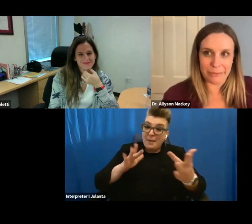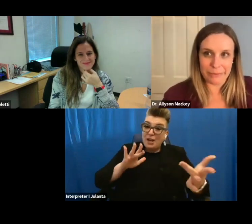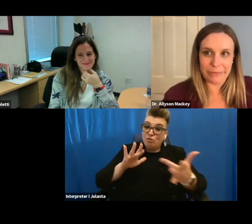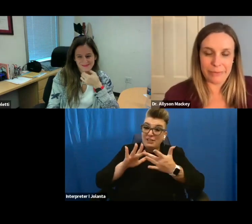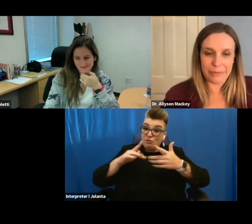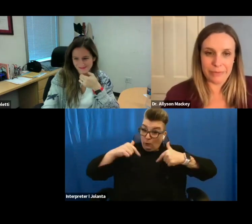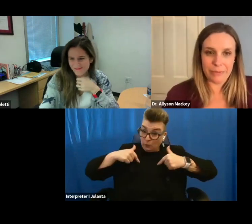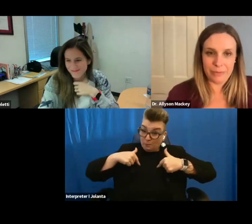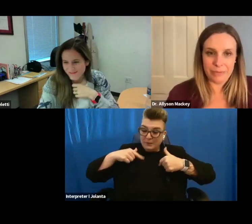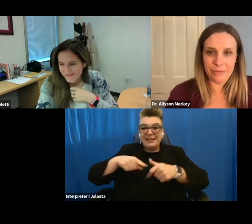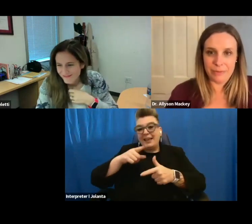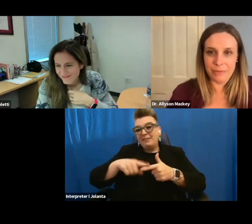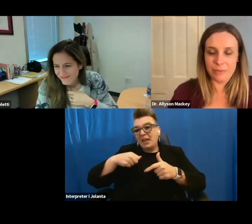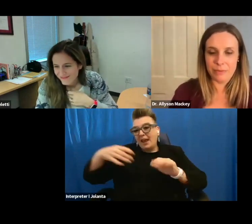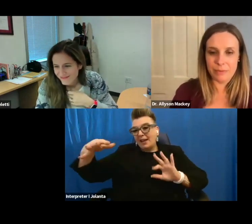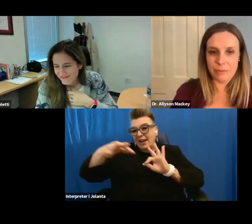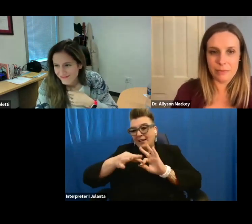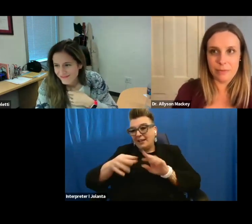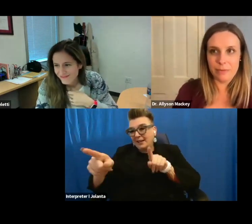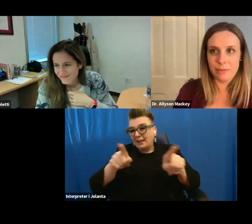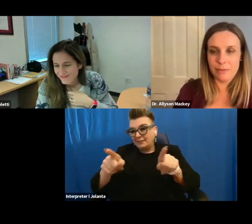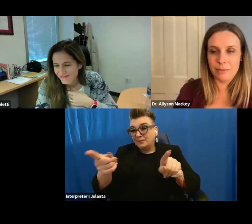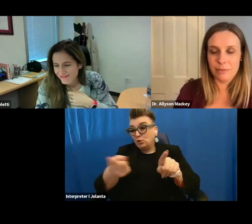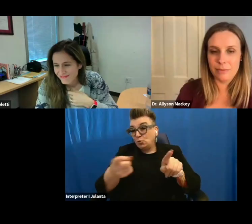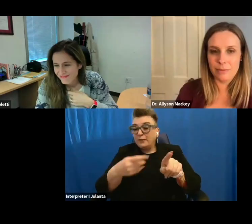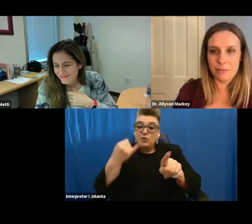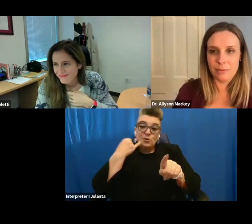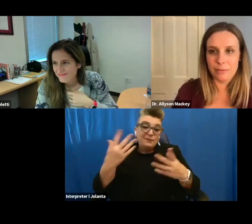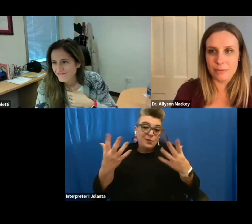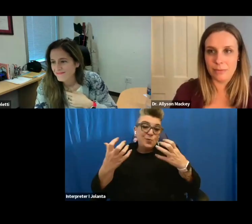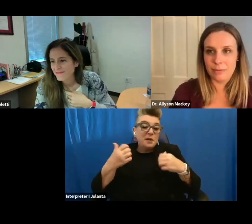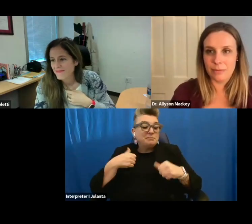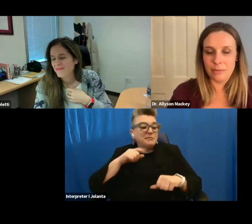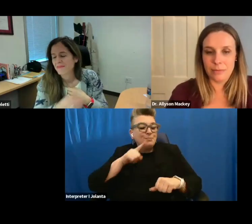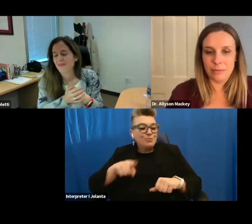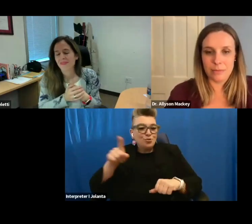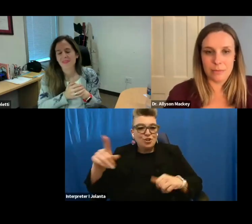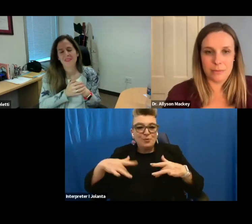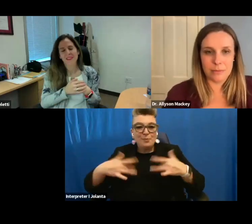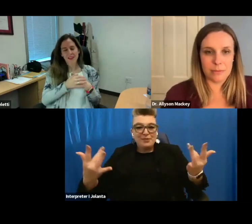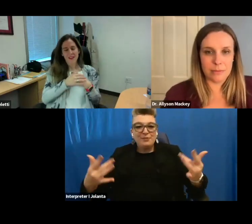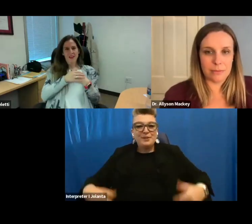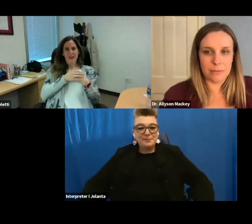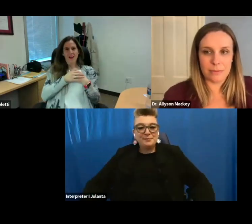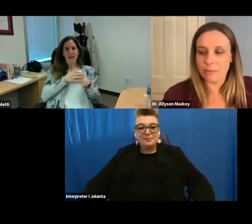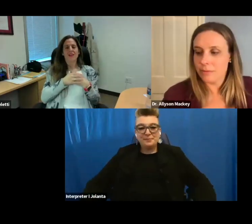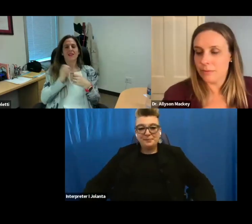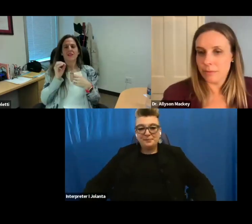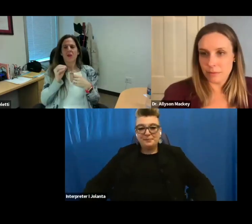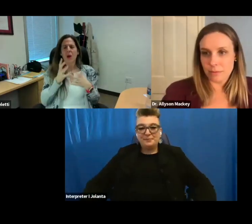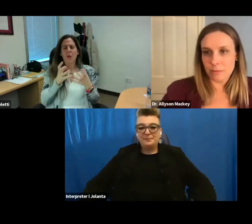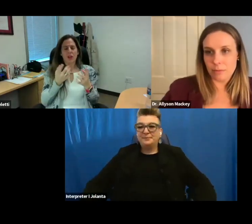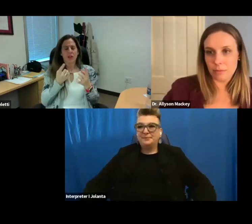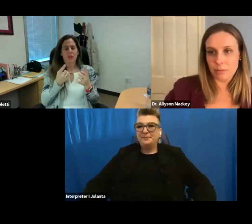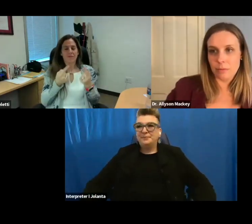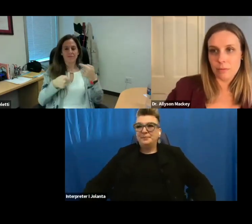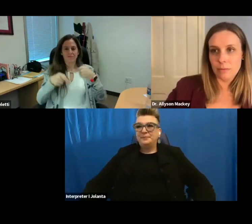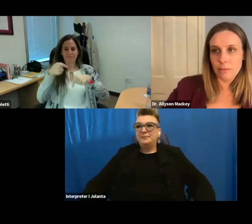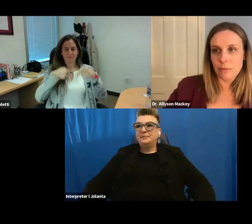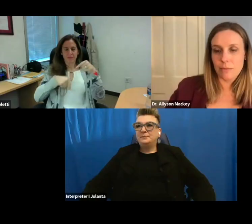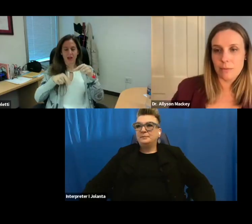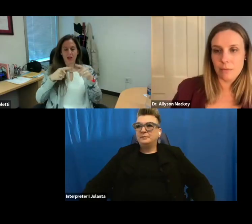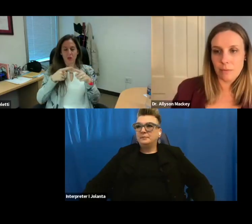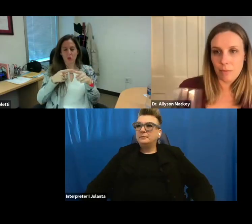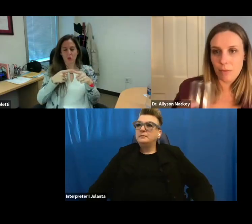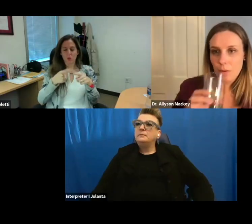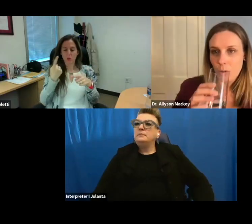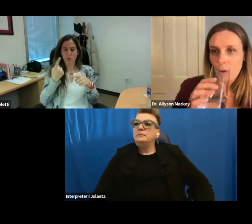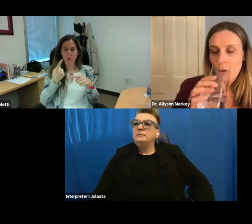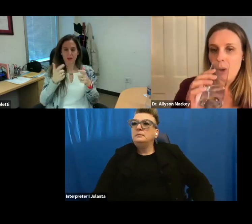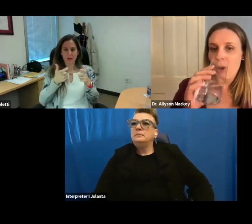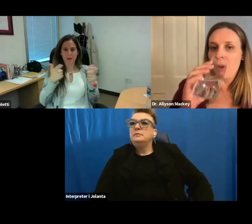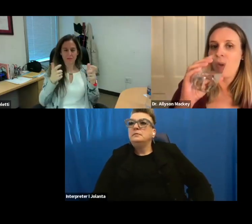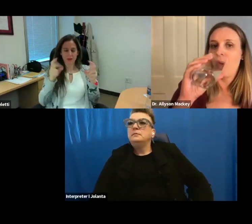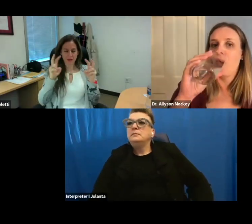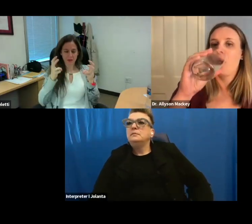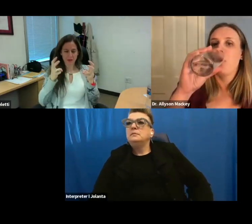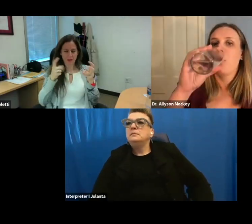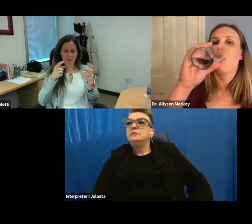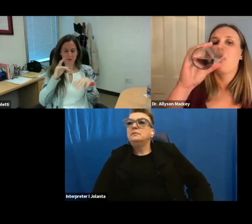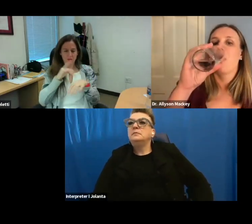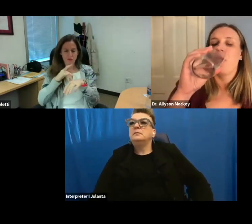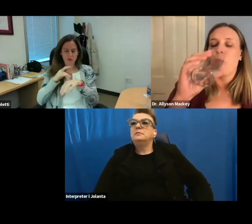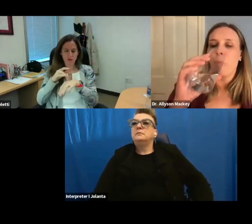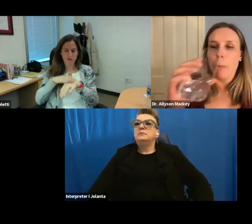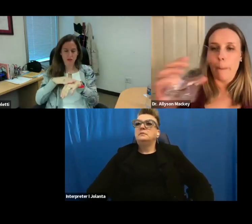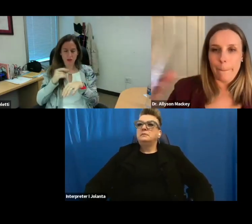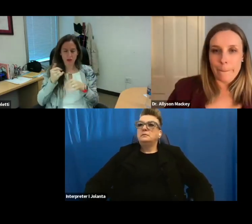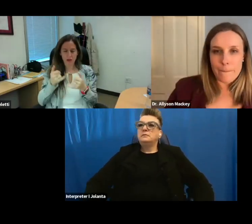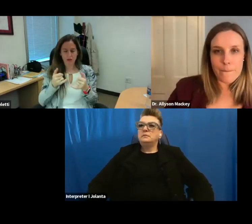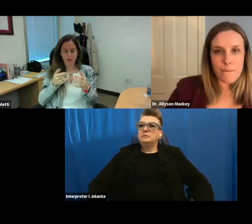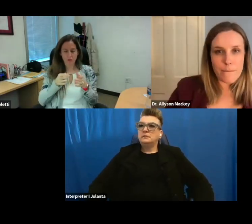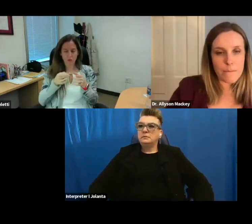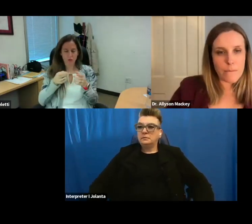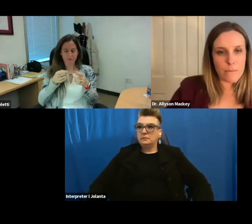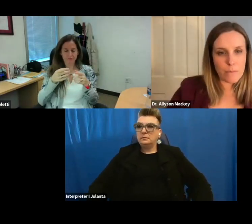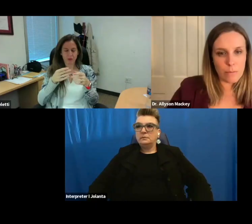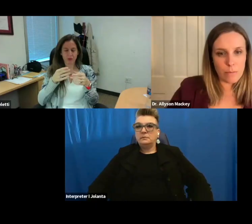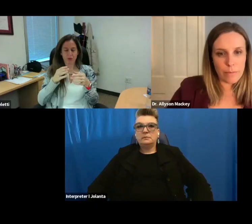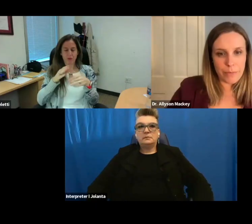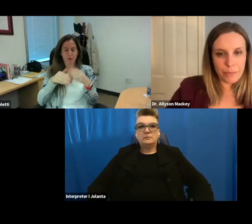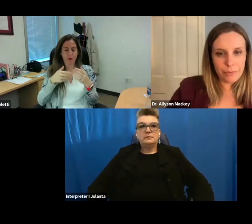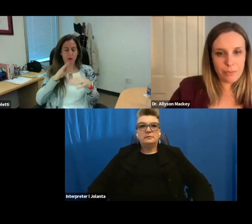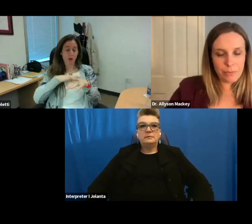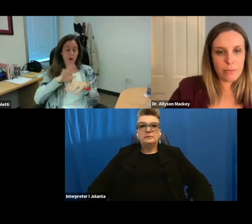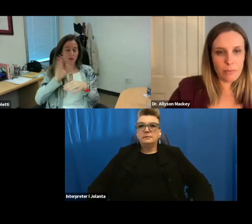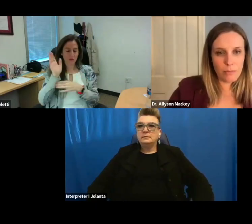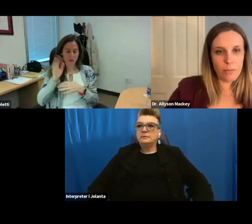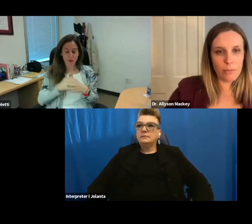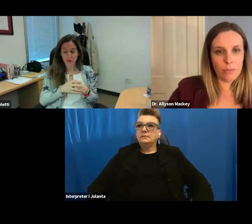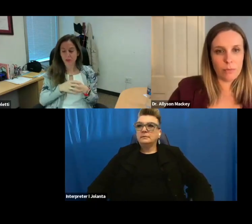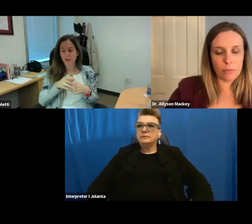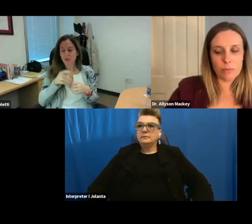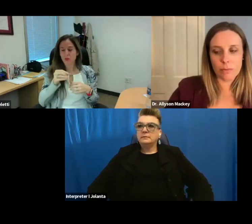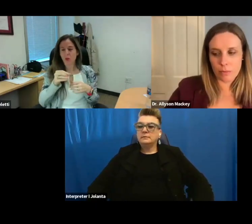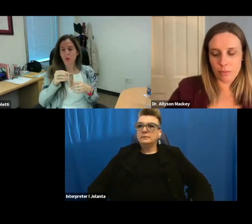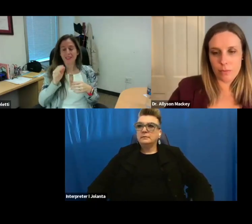her i want to go back to one of the large larger themes that you've touched on today during your